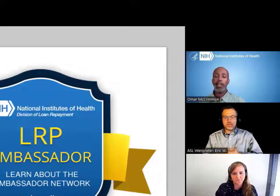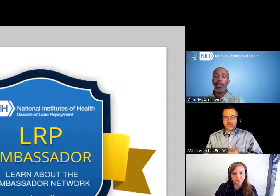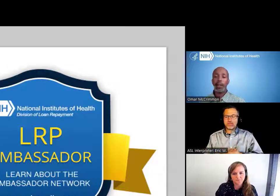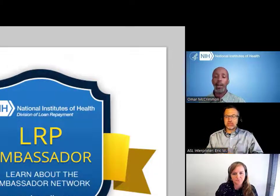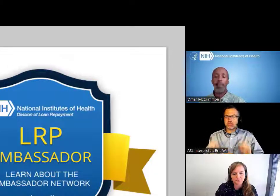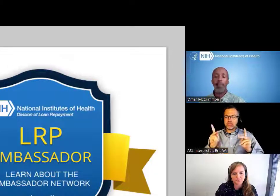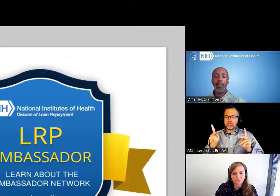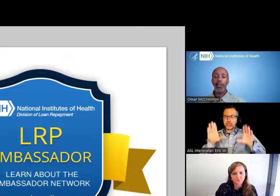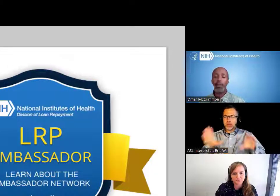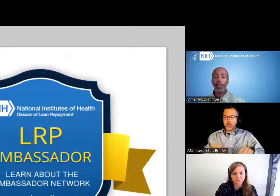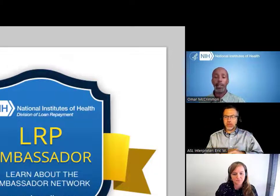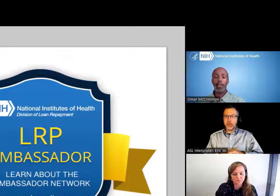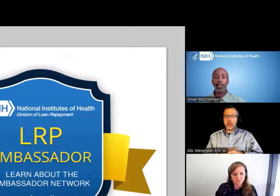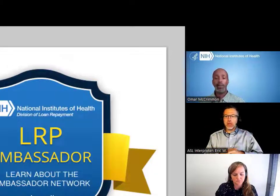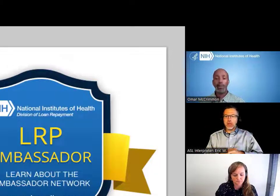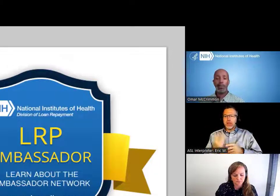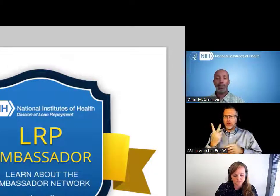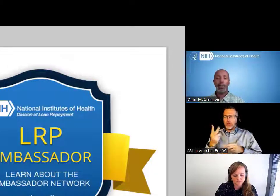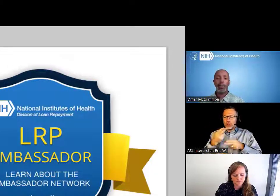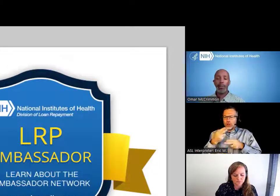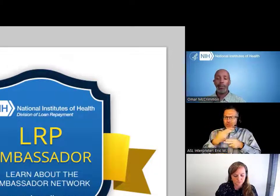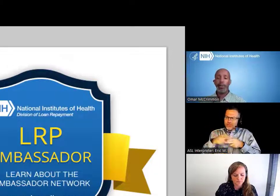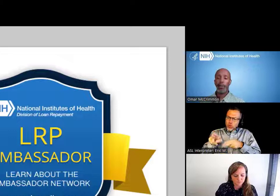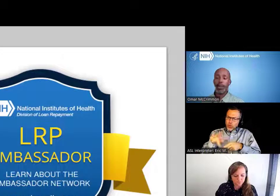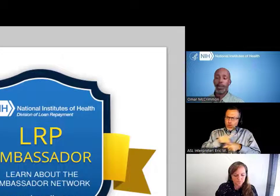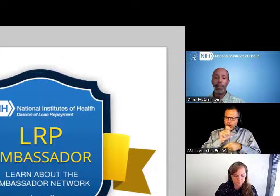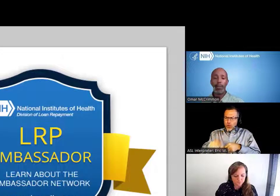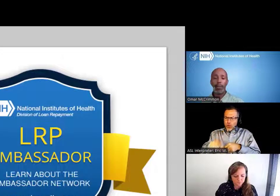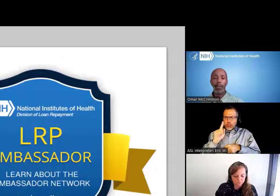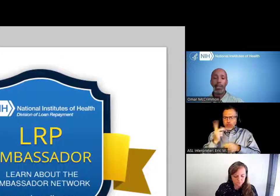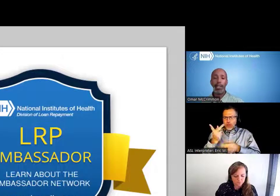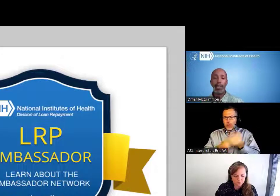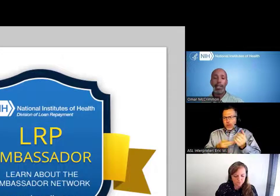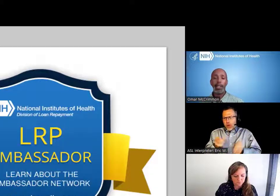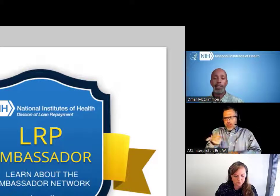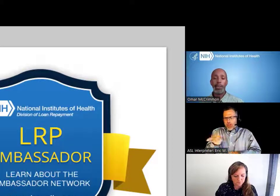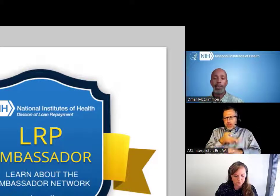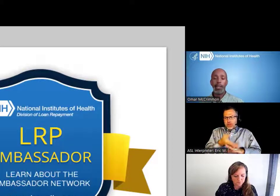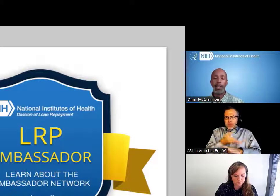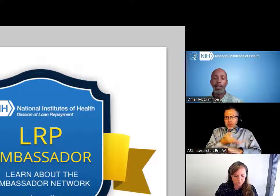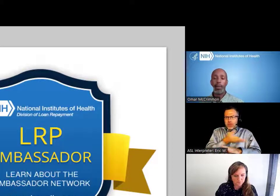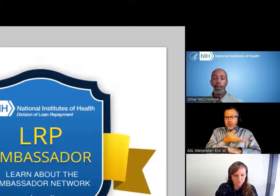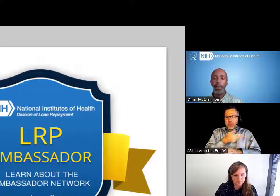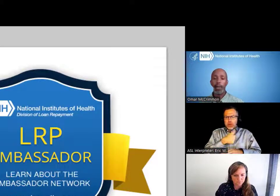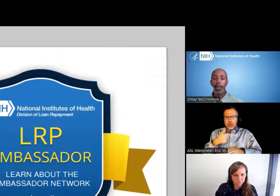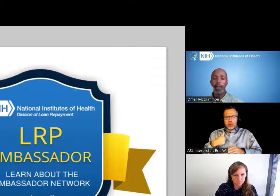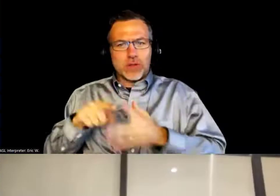So just two quick questions for you, for the both of you, before we get into the Q&A portion,